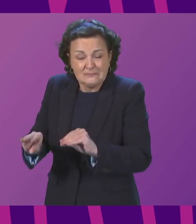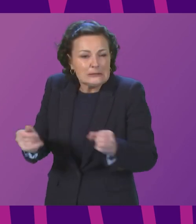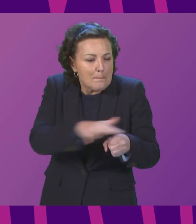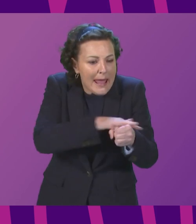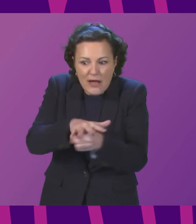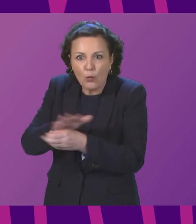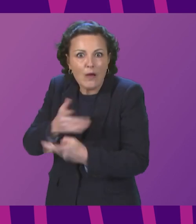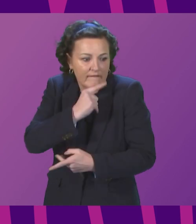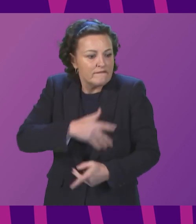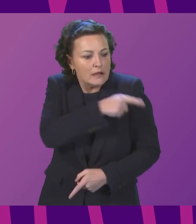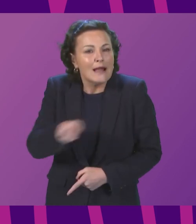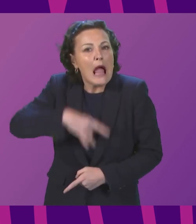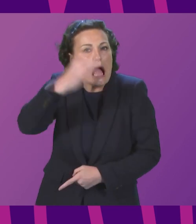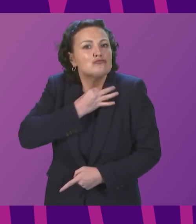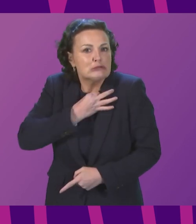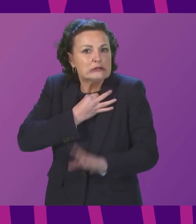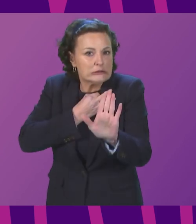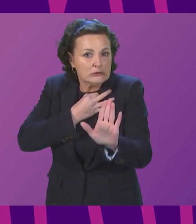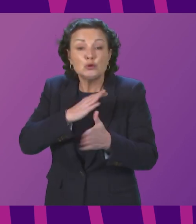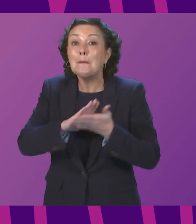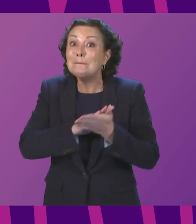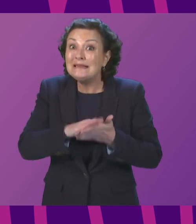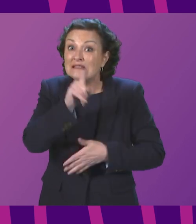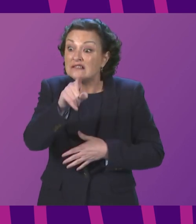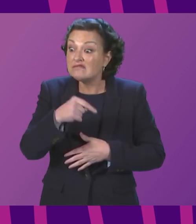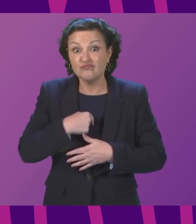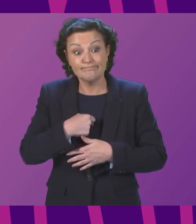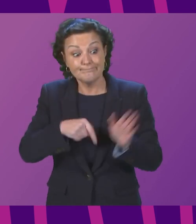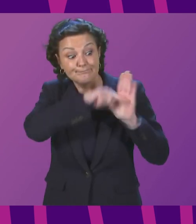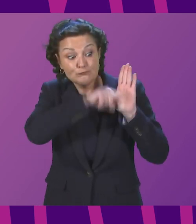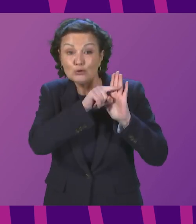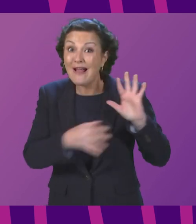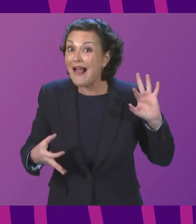Accordingly, I confirm that the restrictions on large gatherings and the requirements for